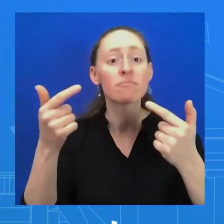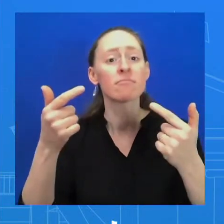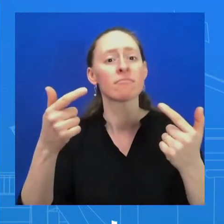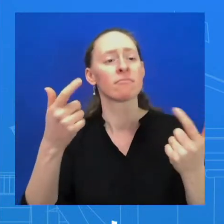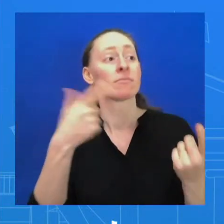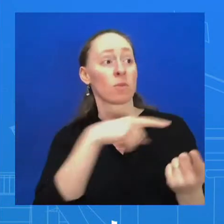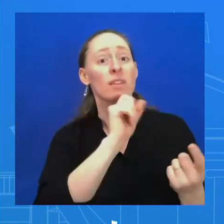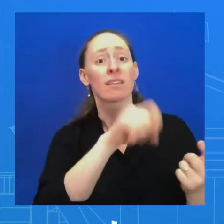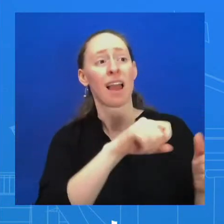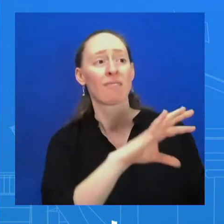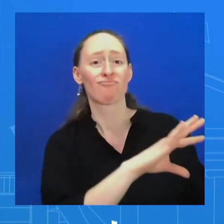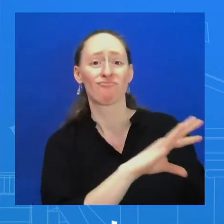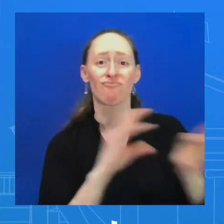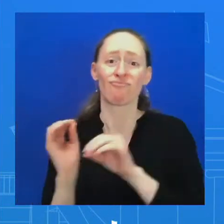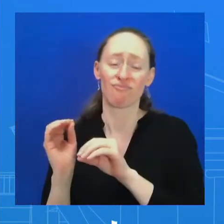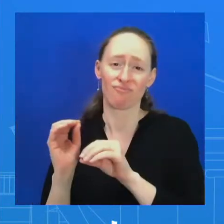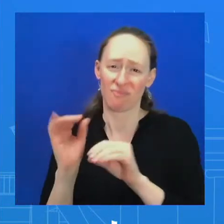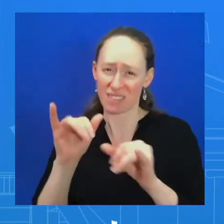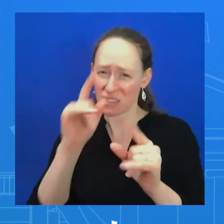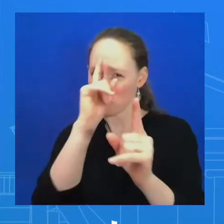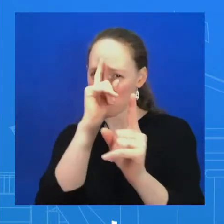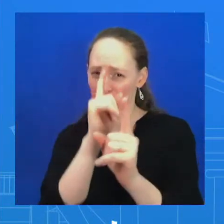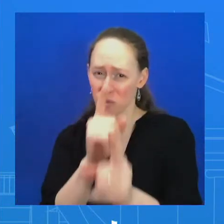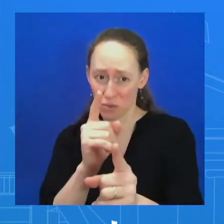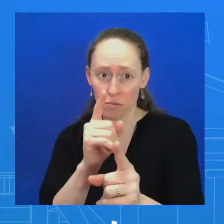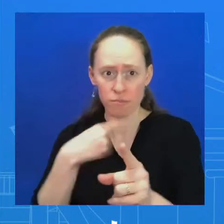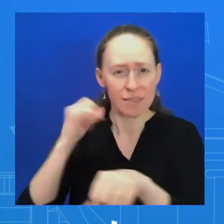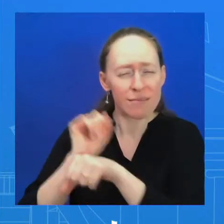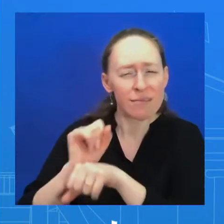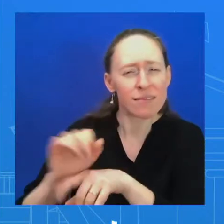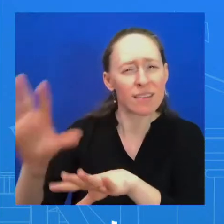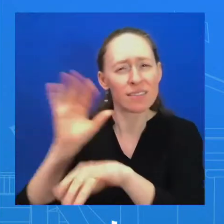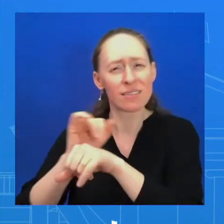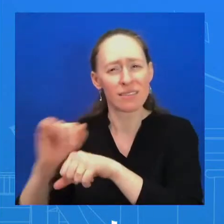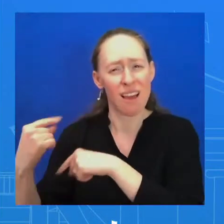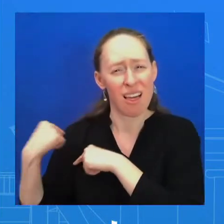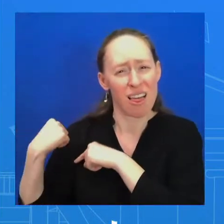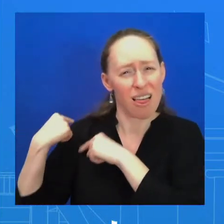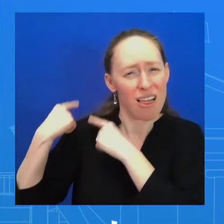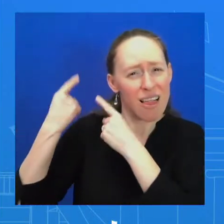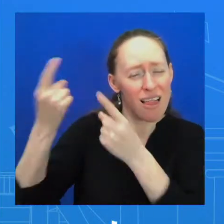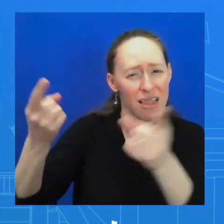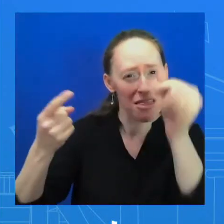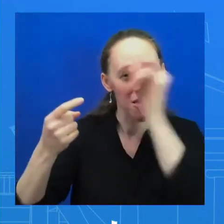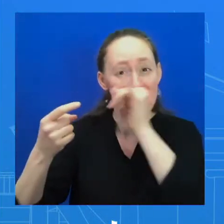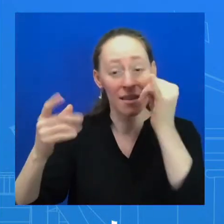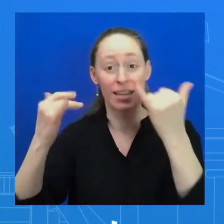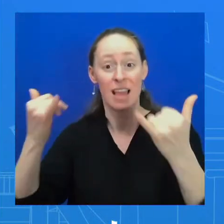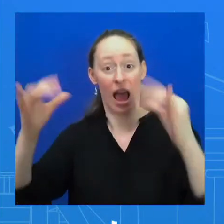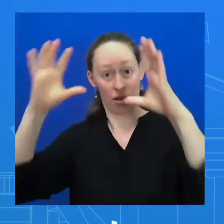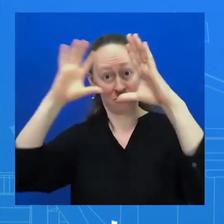We're going to continue to do that work. But I think that statement made it loud and clear -- made it loud and clear where the President stands.